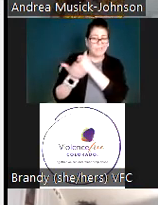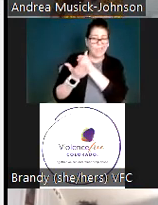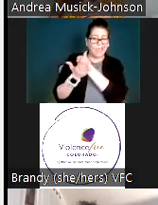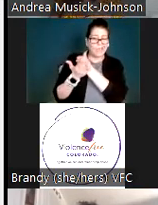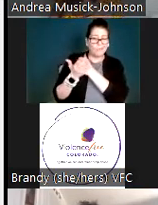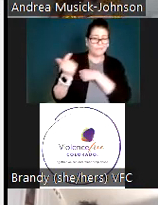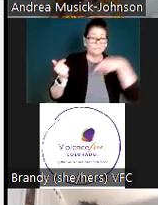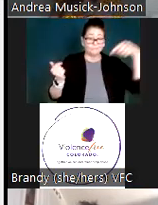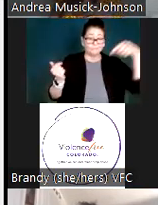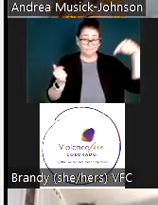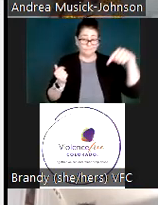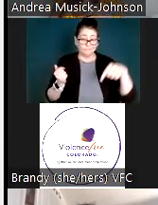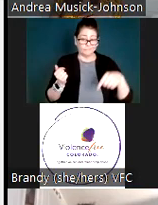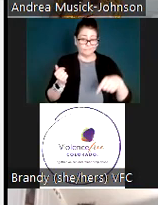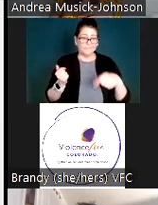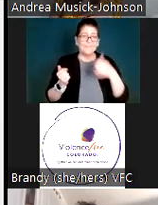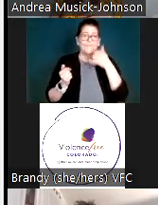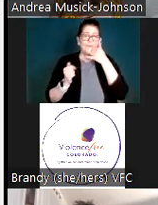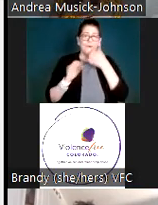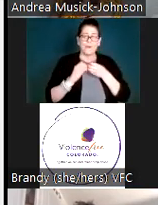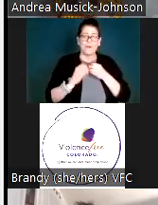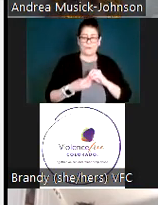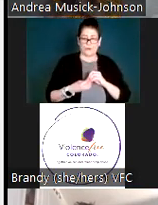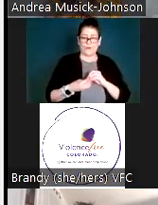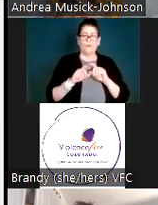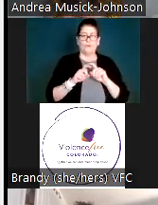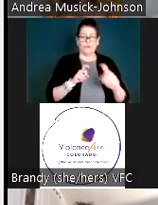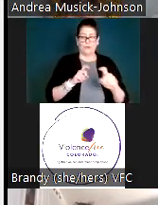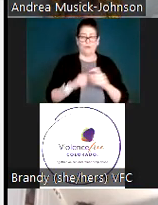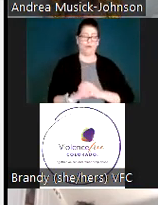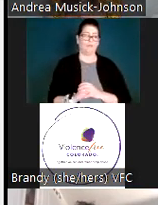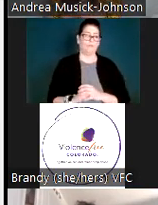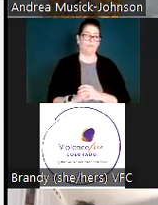it's going to give you a number to contact VINE. You can contact them like Robert mentioned,